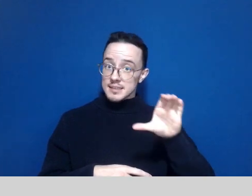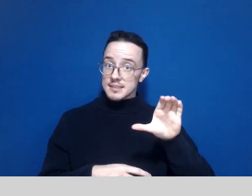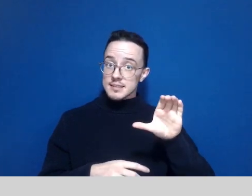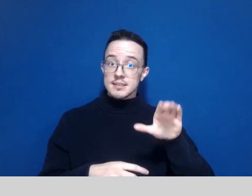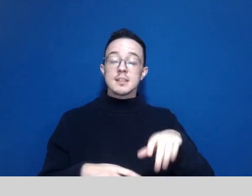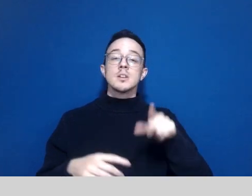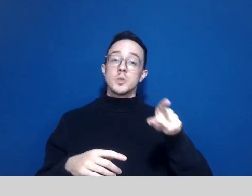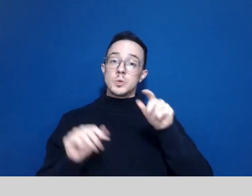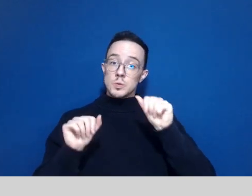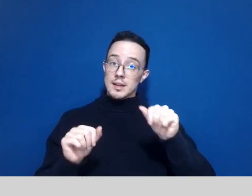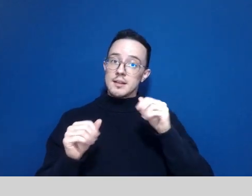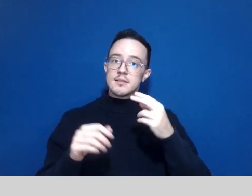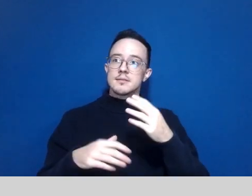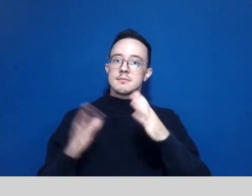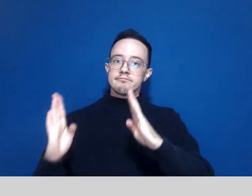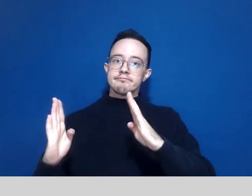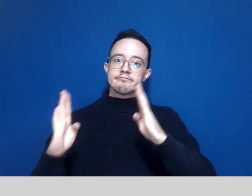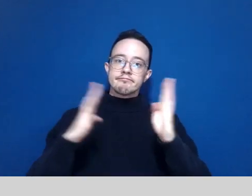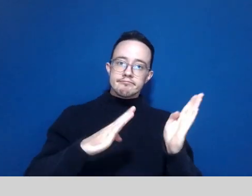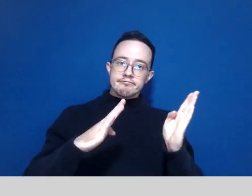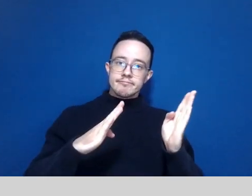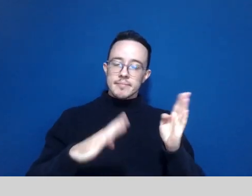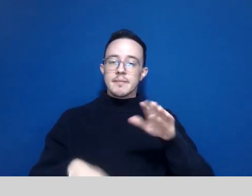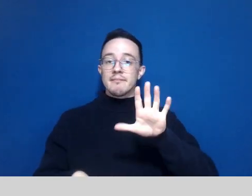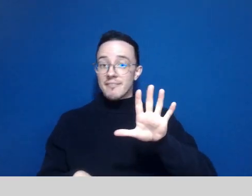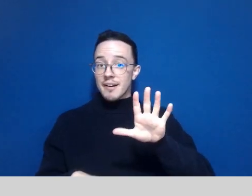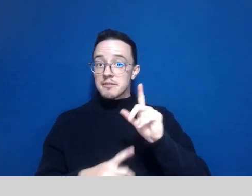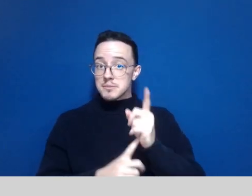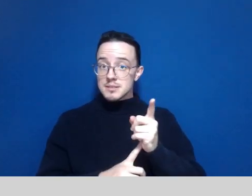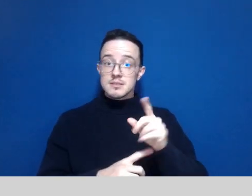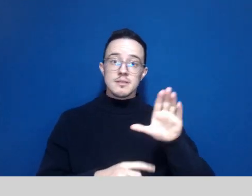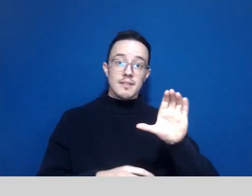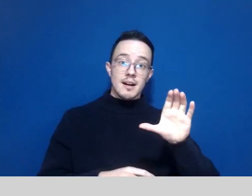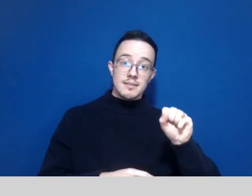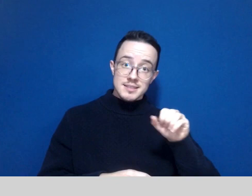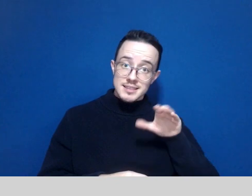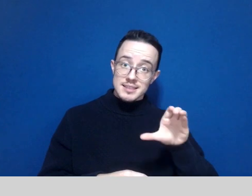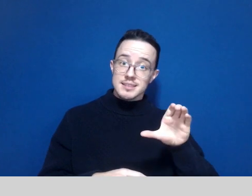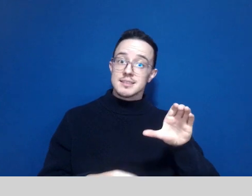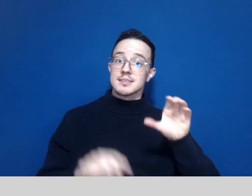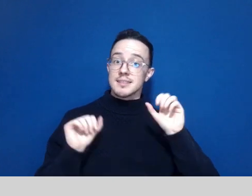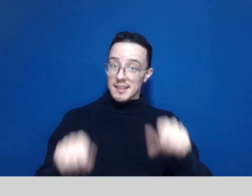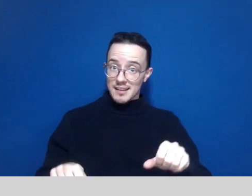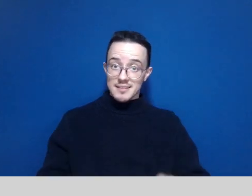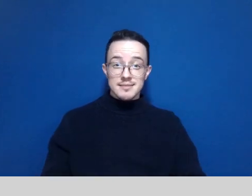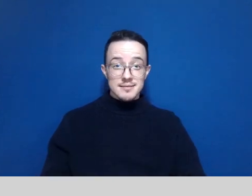you can do that because the start times are all time deltas. They're all in seconds and milliseconds.